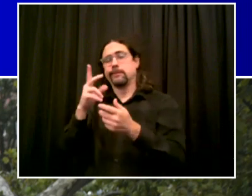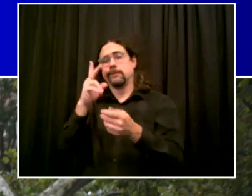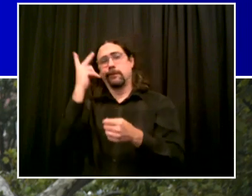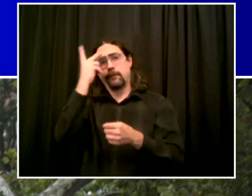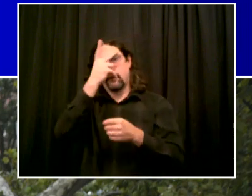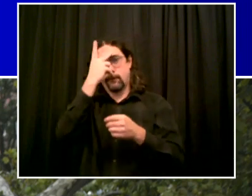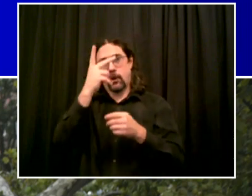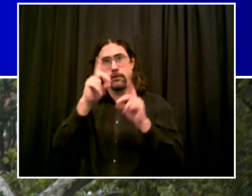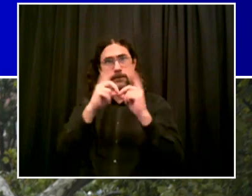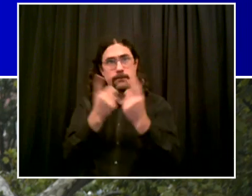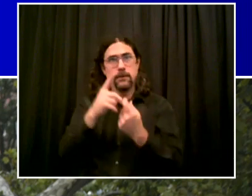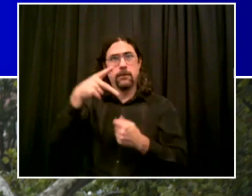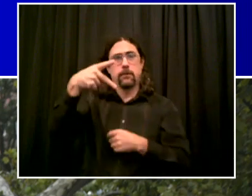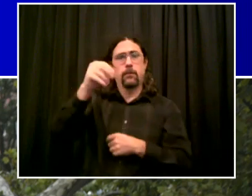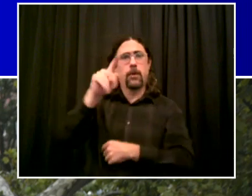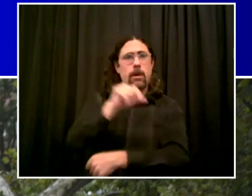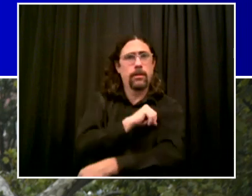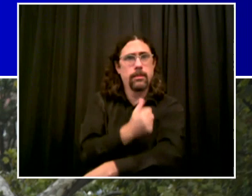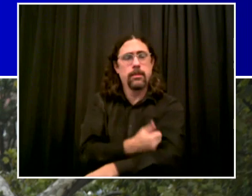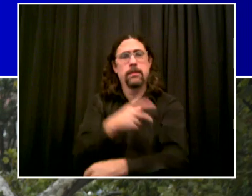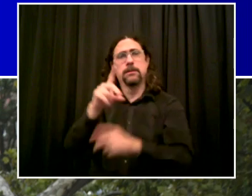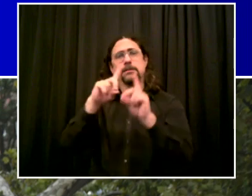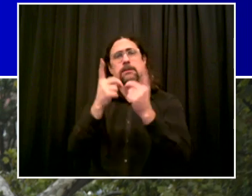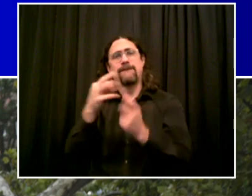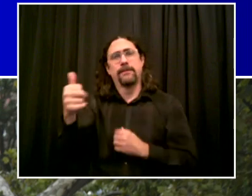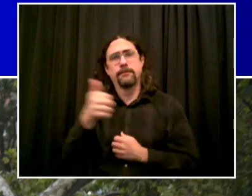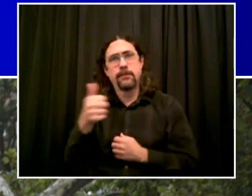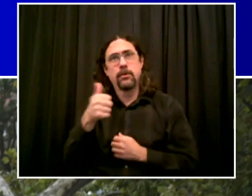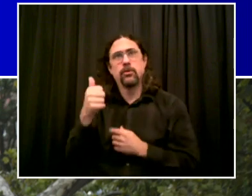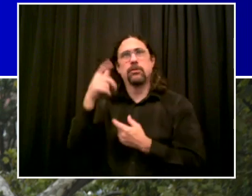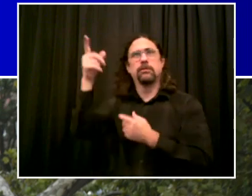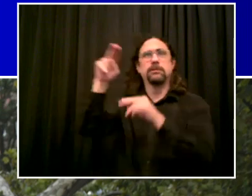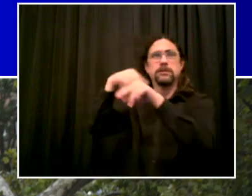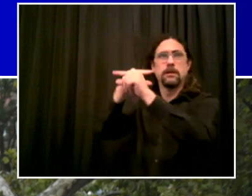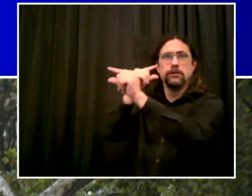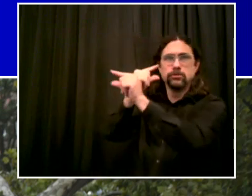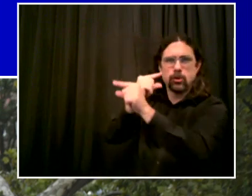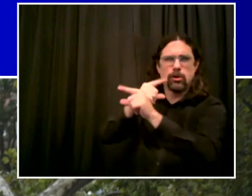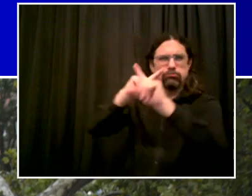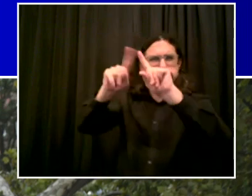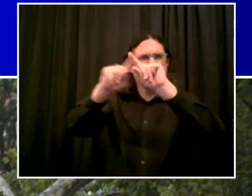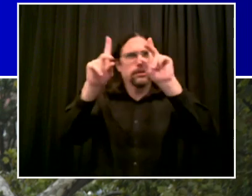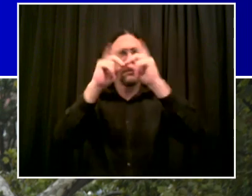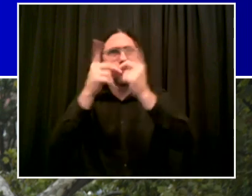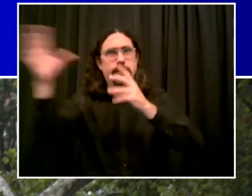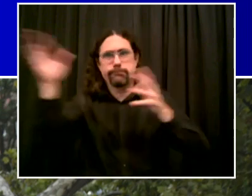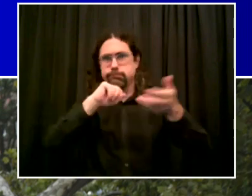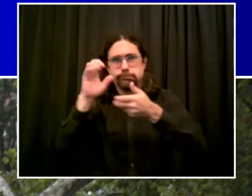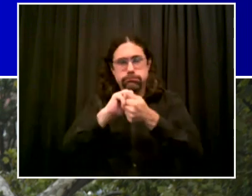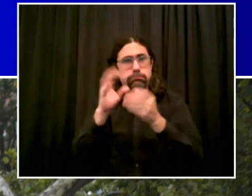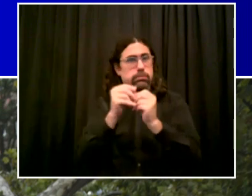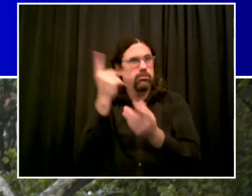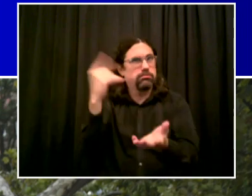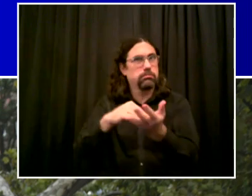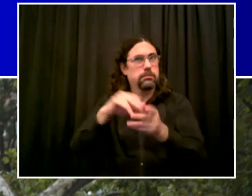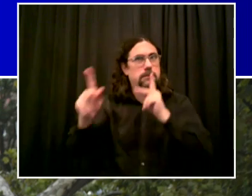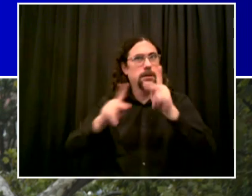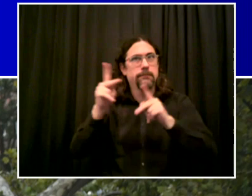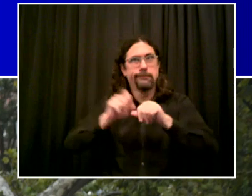ENVIRONMENTAL PROTECTION, SANITATION, FIRE DEPARTMENTS,